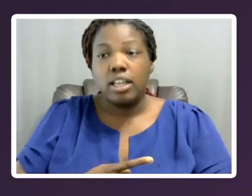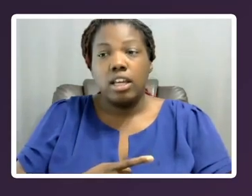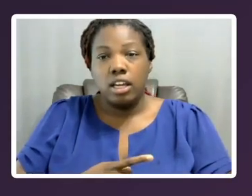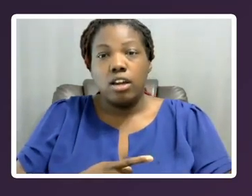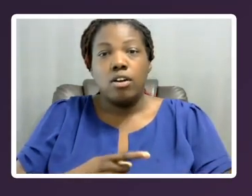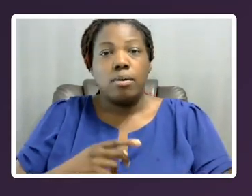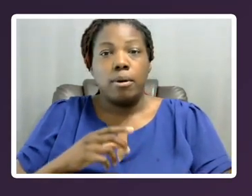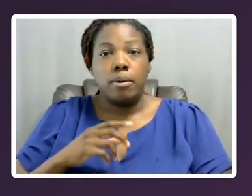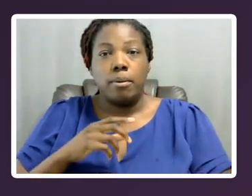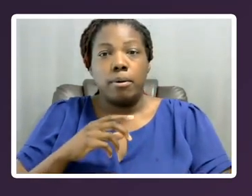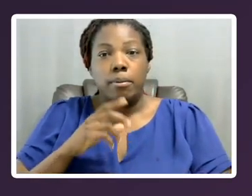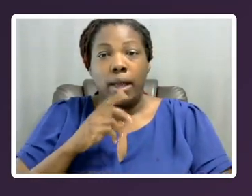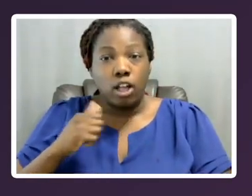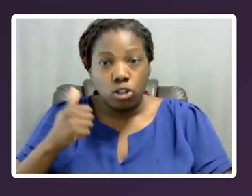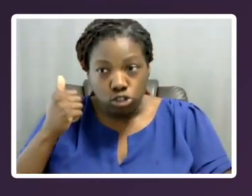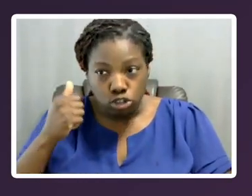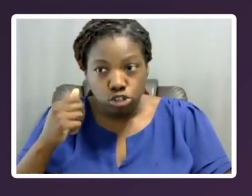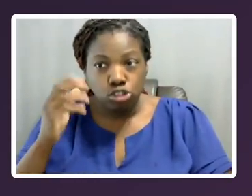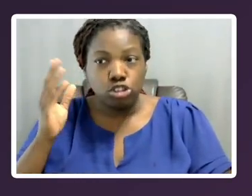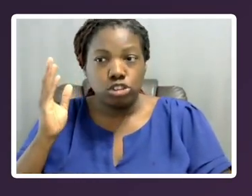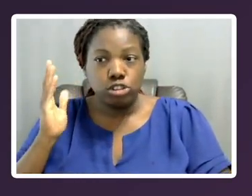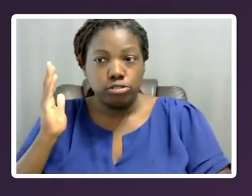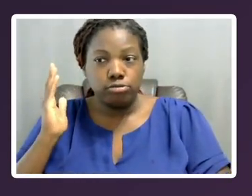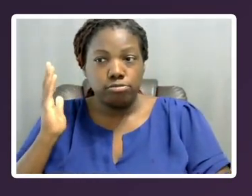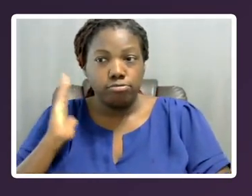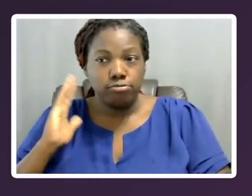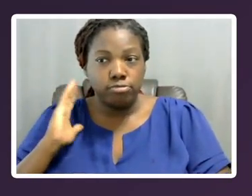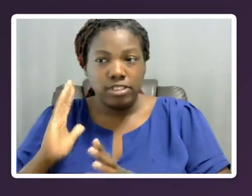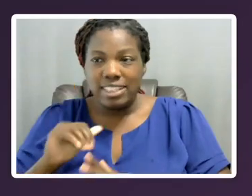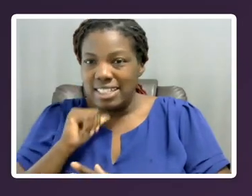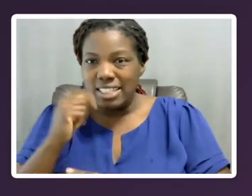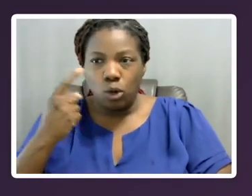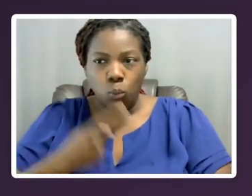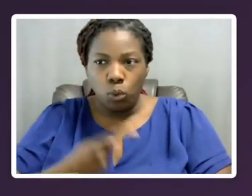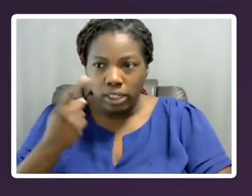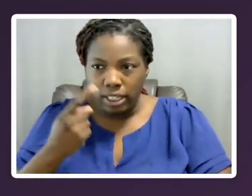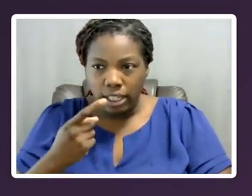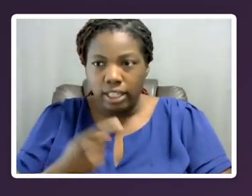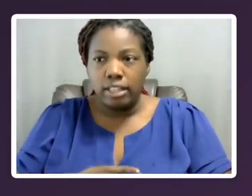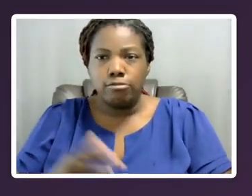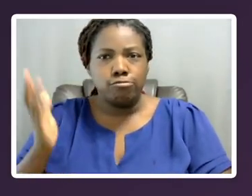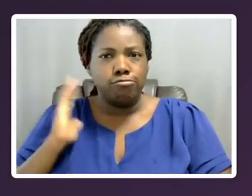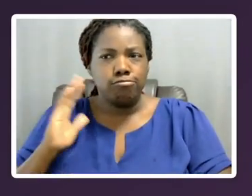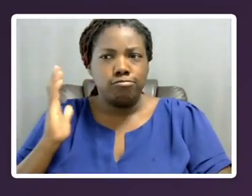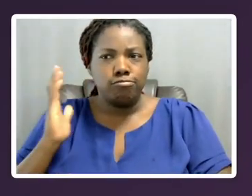way I was taught was, it wasn't one day. Back in the day, people used to come and -- from what I